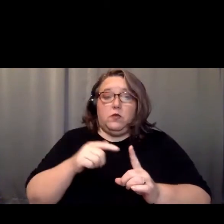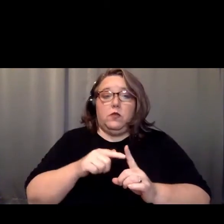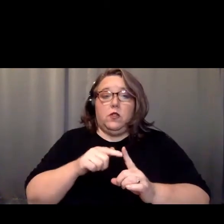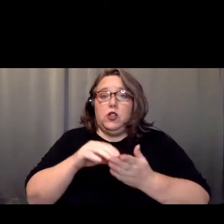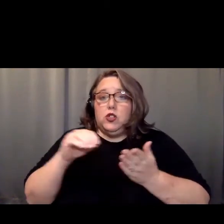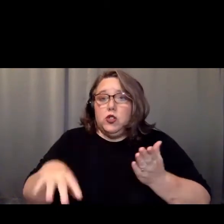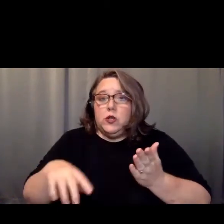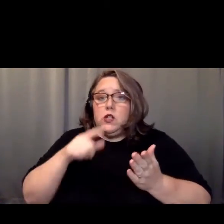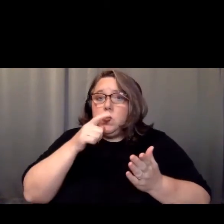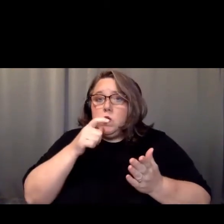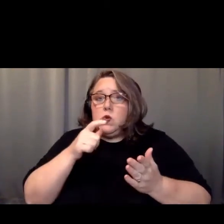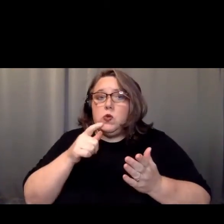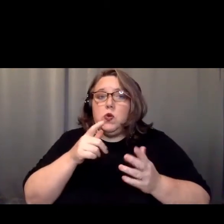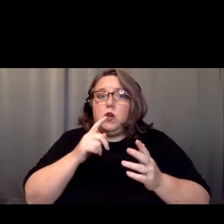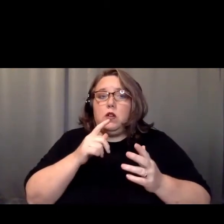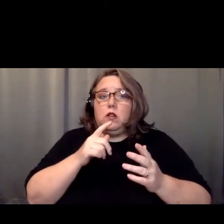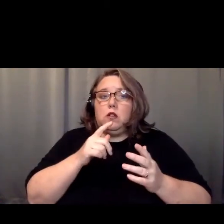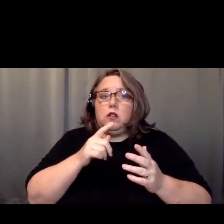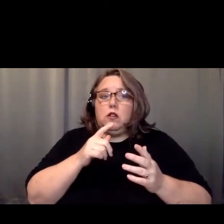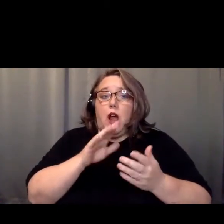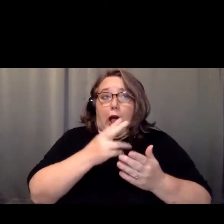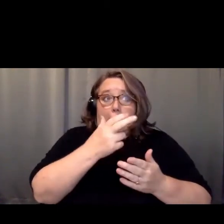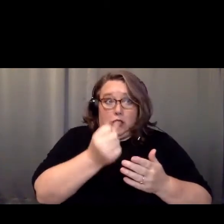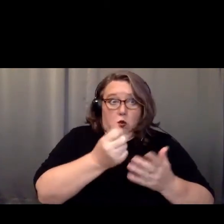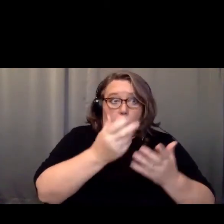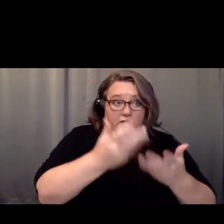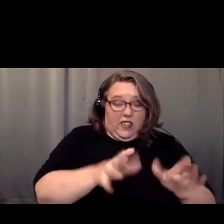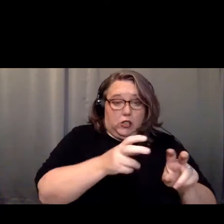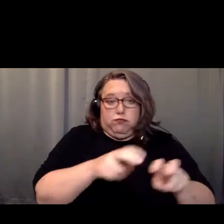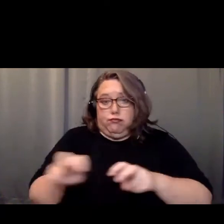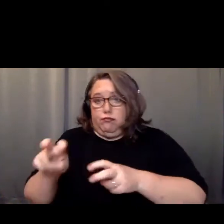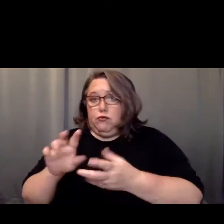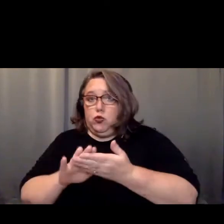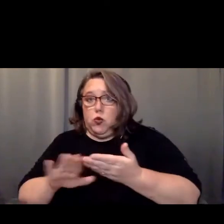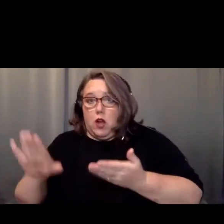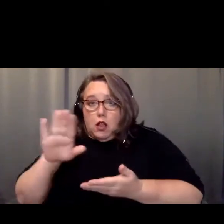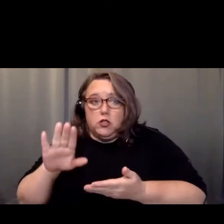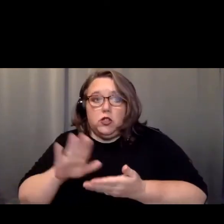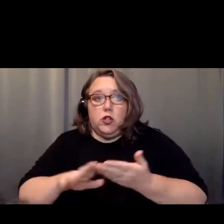that are either transitioning out of high school into either college or university,